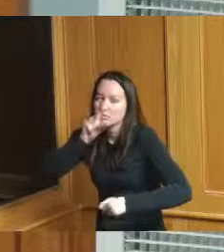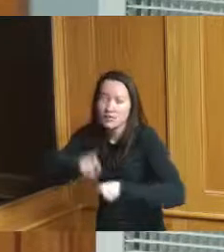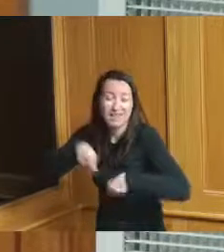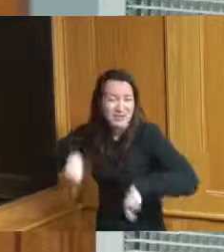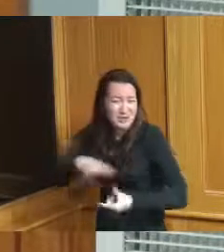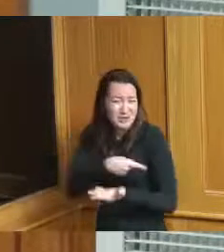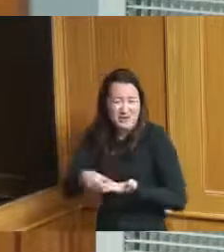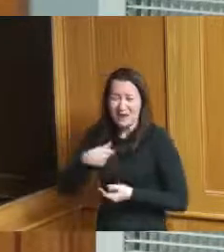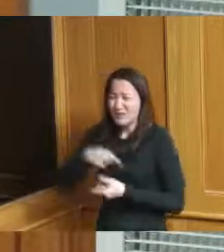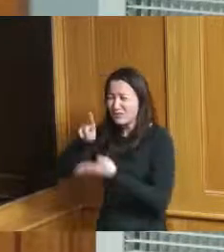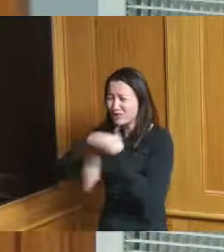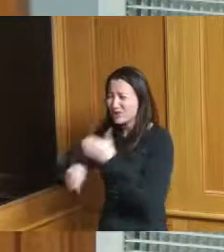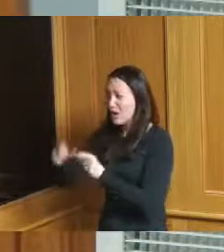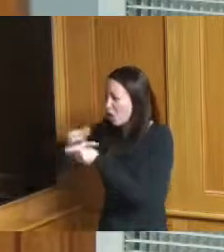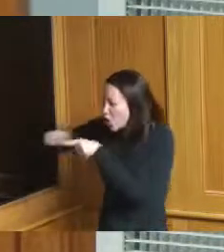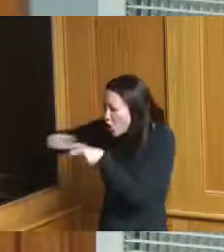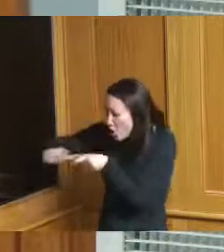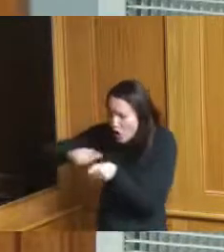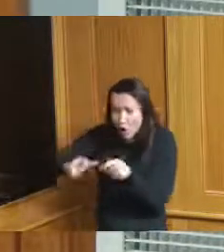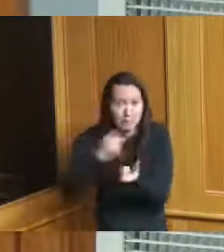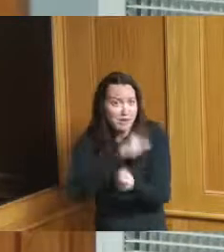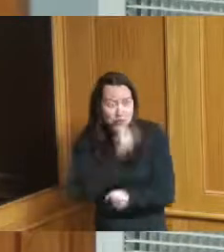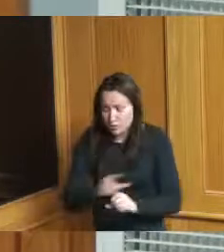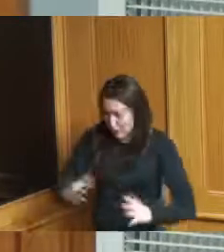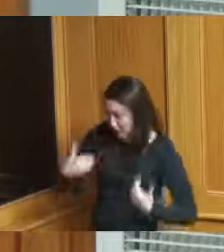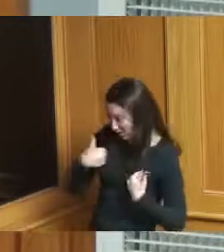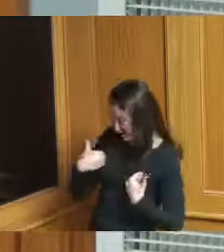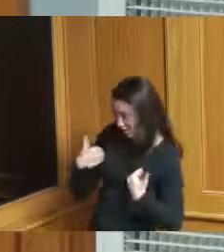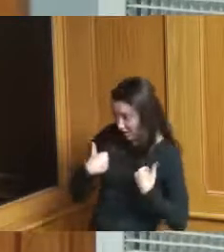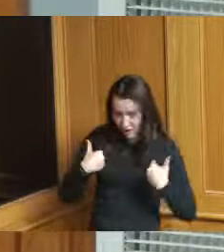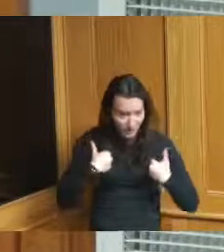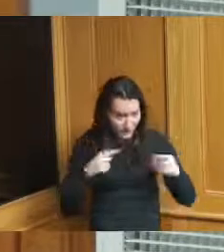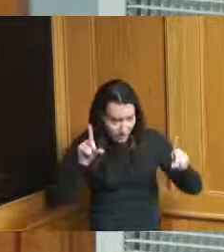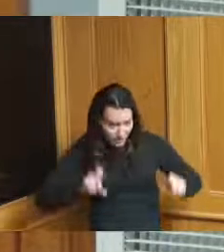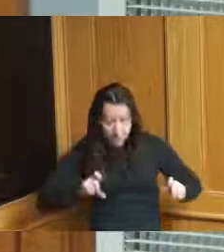checked several times including last night and right before this commission meeting and there